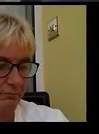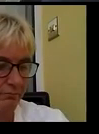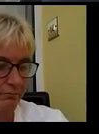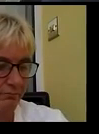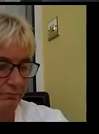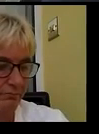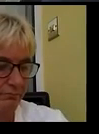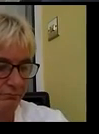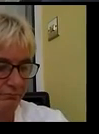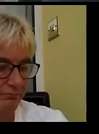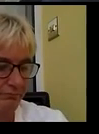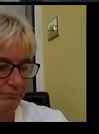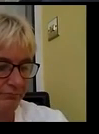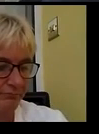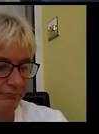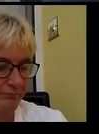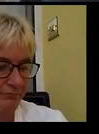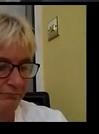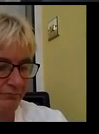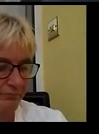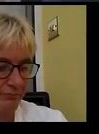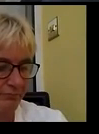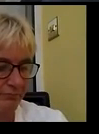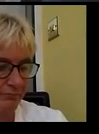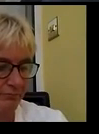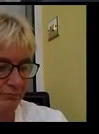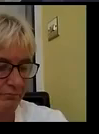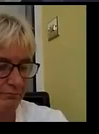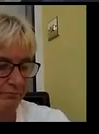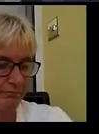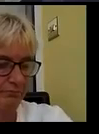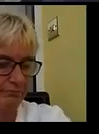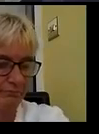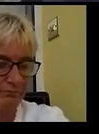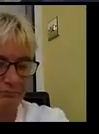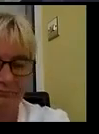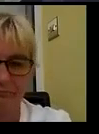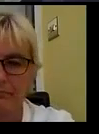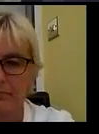so last week following the likes of the teachers union that has launched its